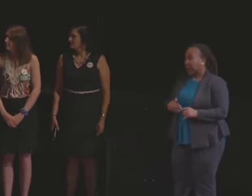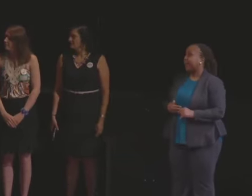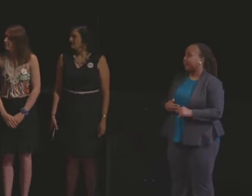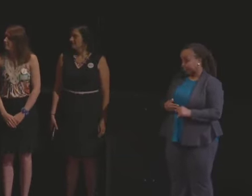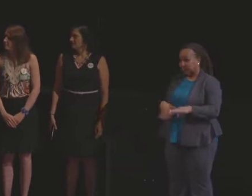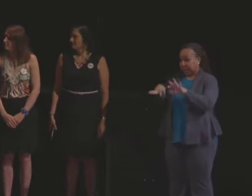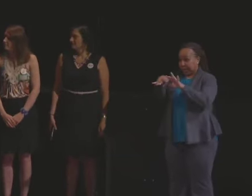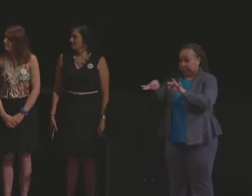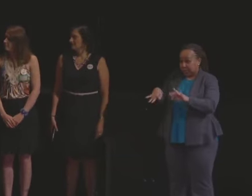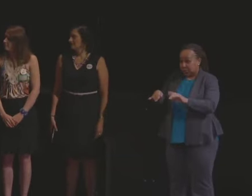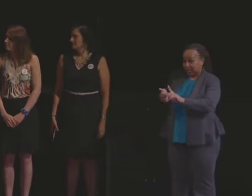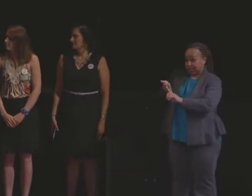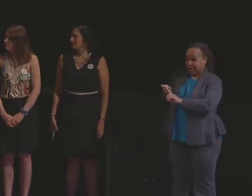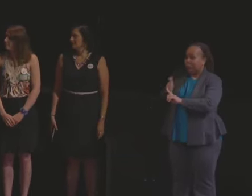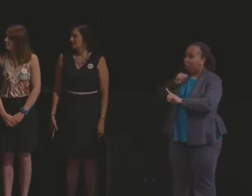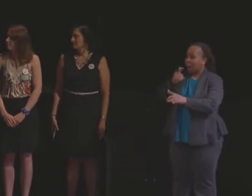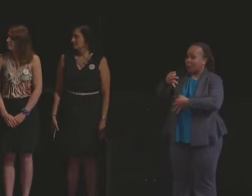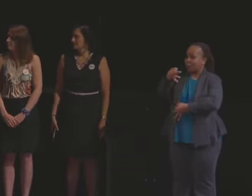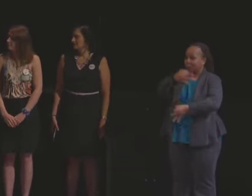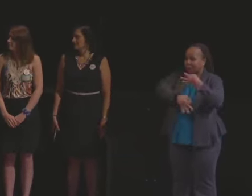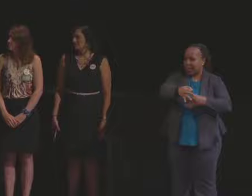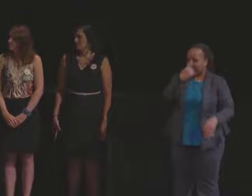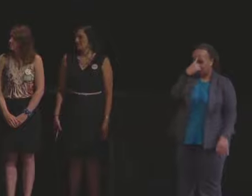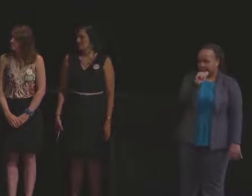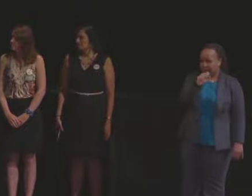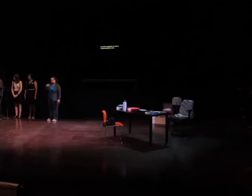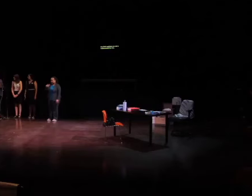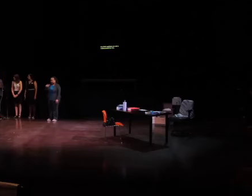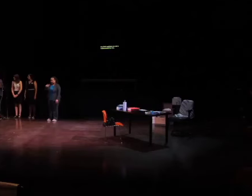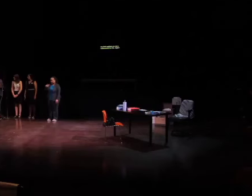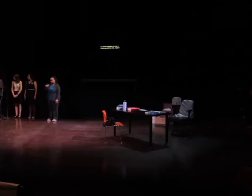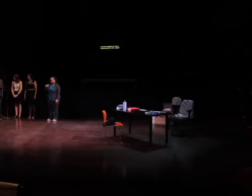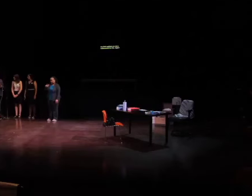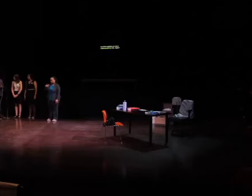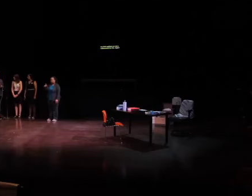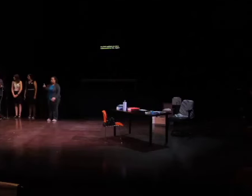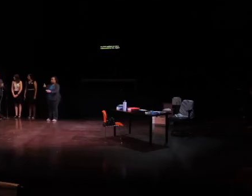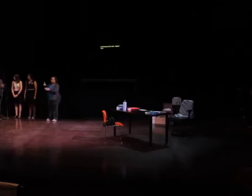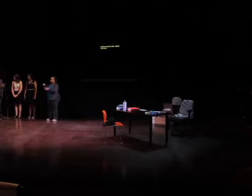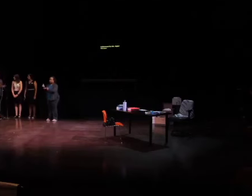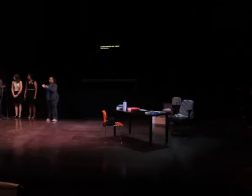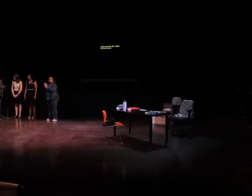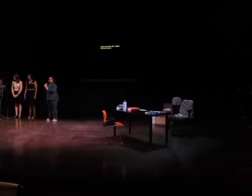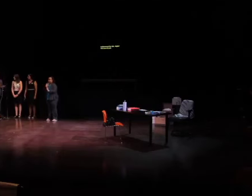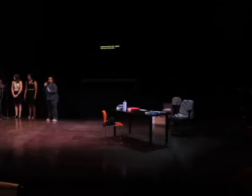that captions are not a replacement for ASL. Right? You have to ask your deaf patrons